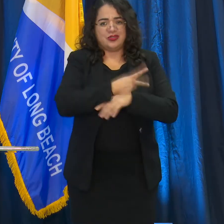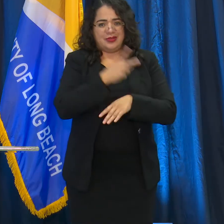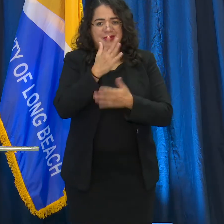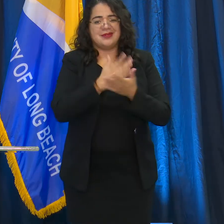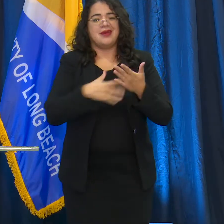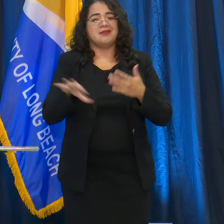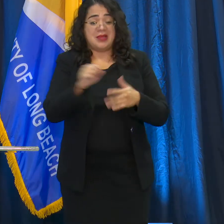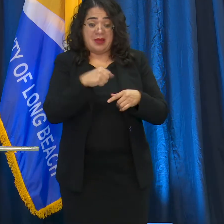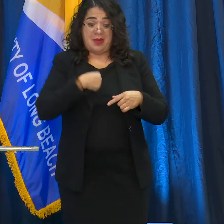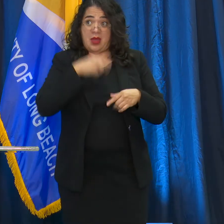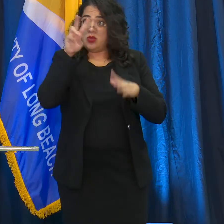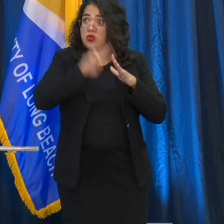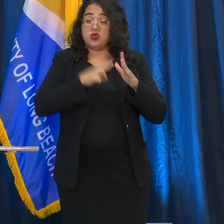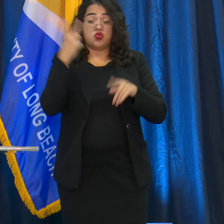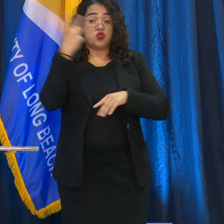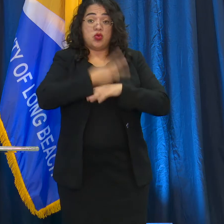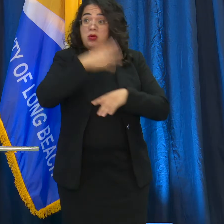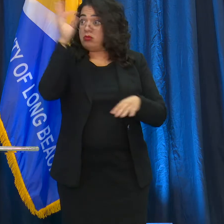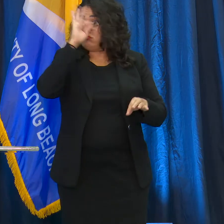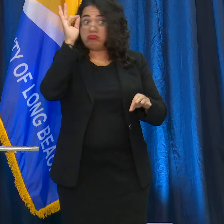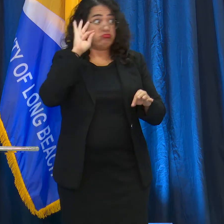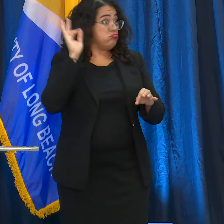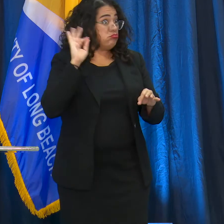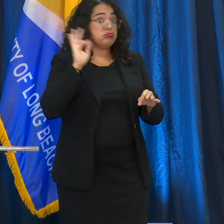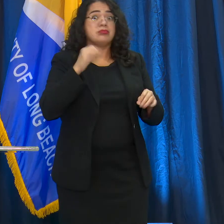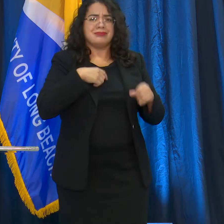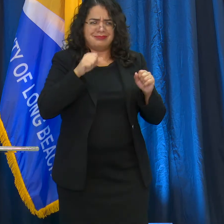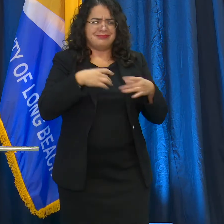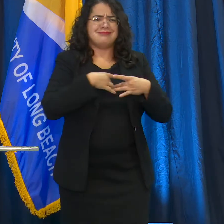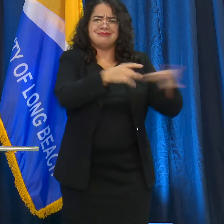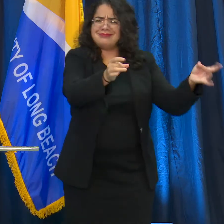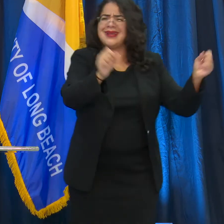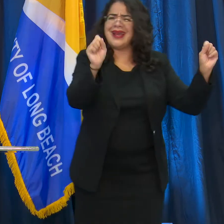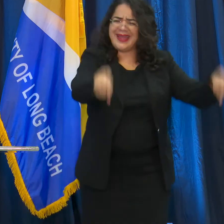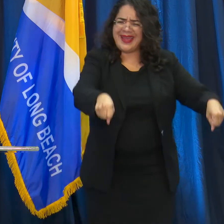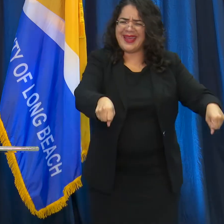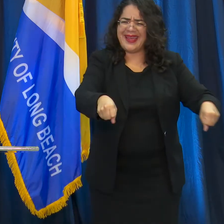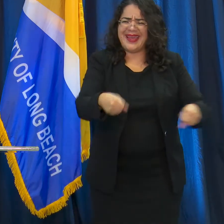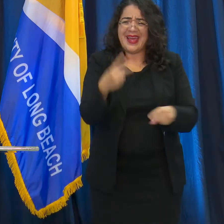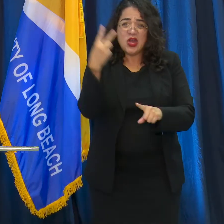It means that even if you do feel just fine that you can still inadvertently spread the virus to all those who are around you,